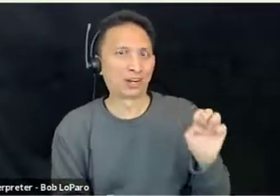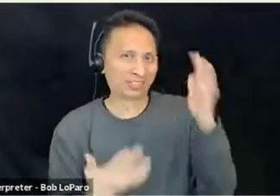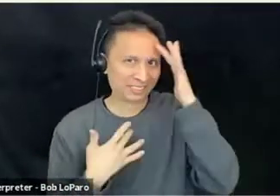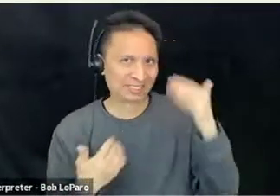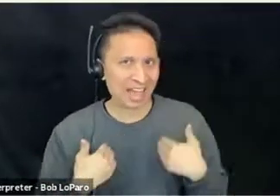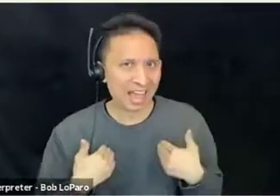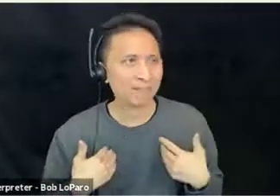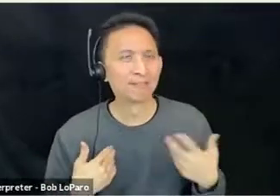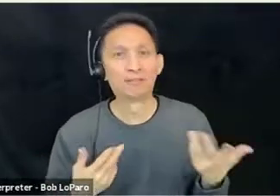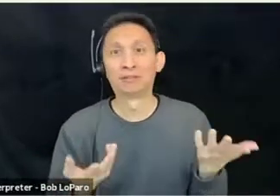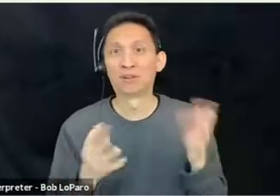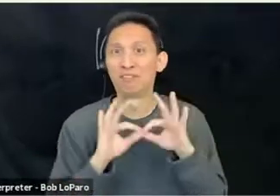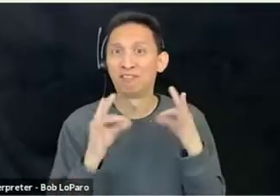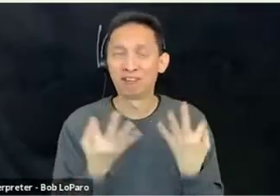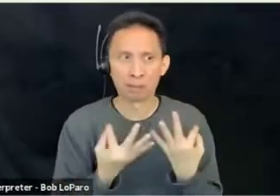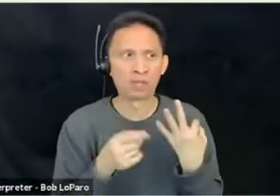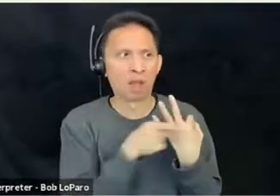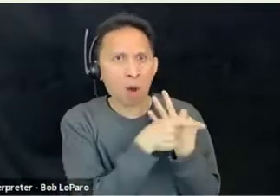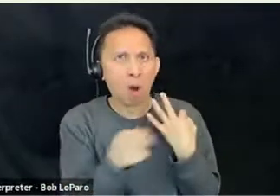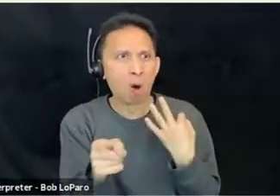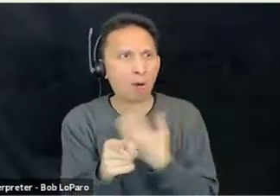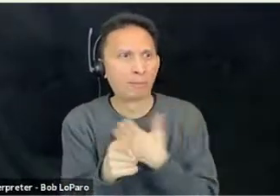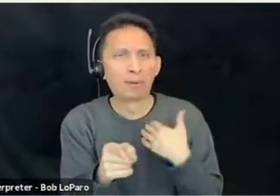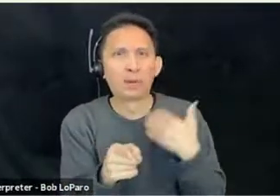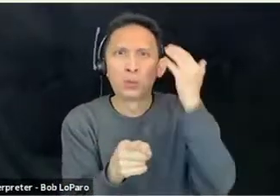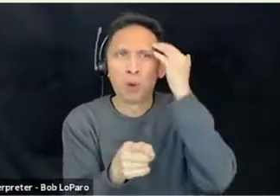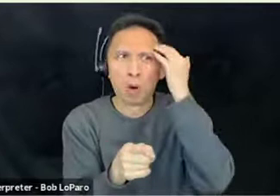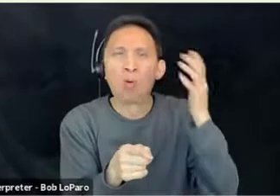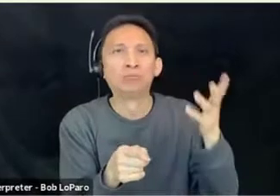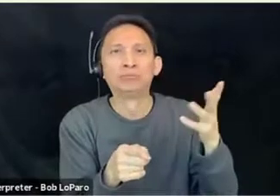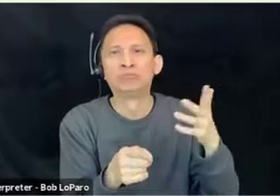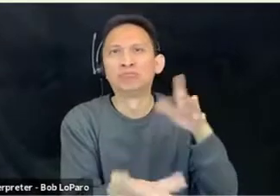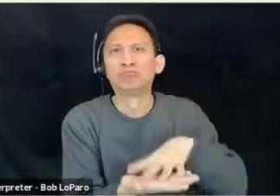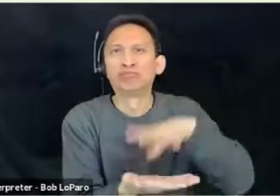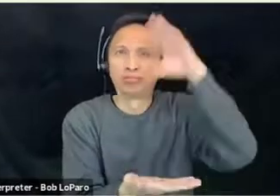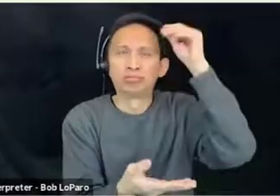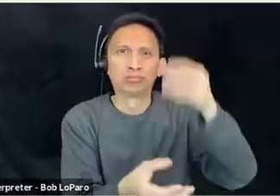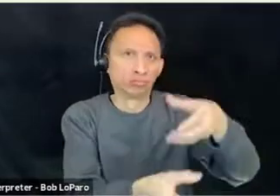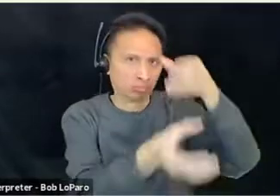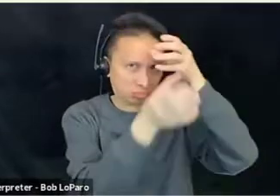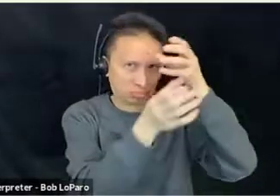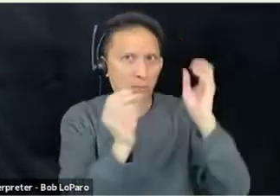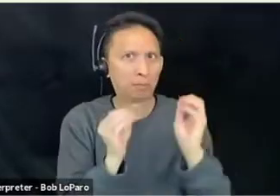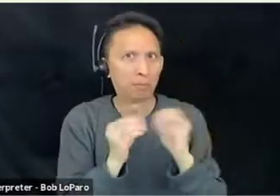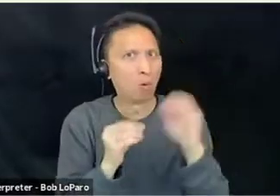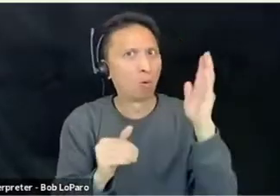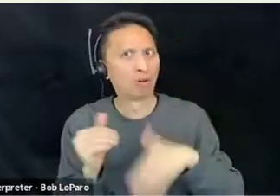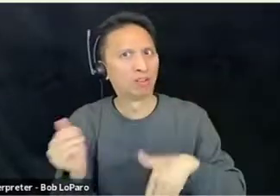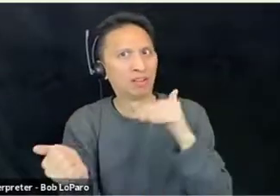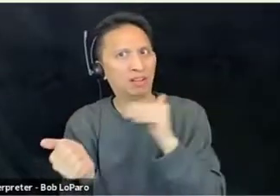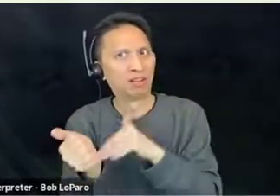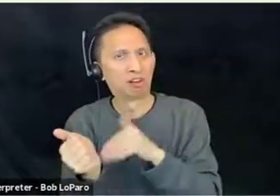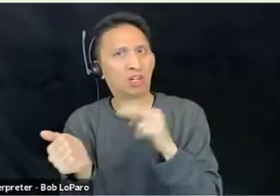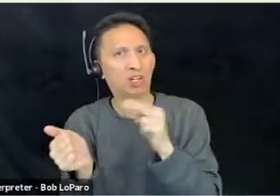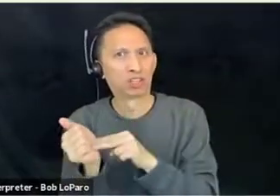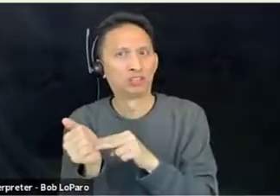you're gonna be talking with others who get it, and that's why we talk about the importance of those publications because until that happens